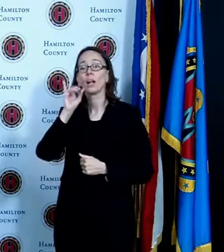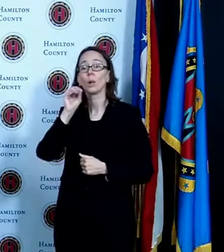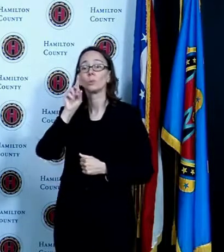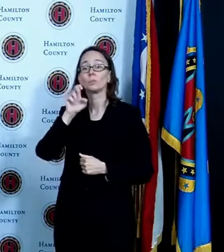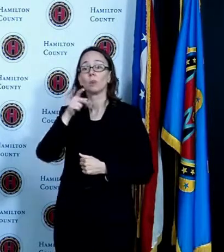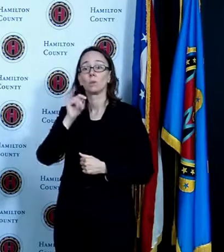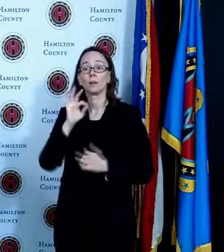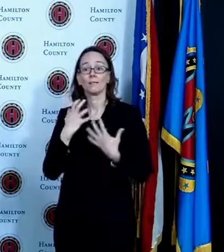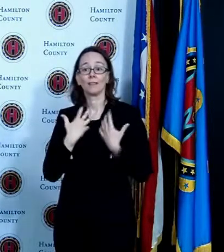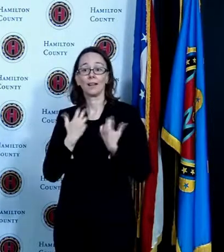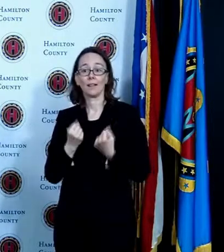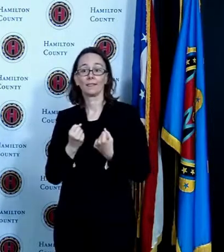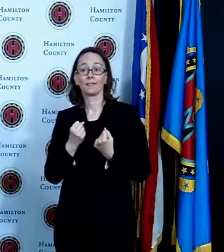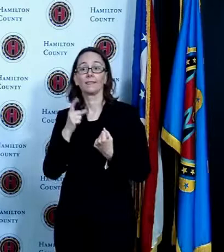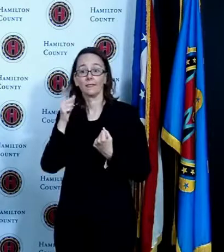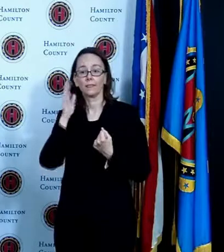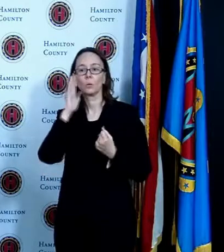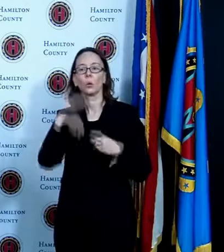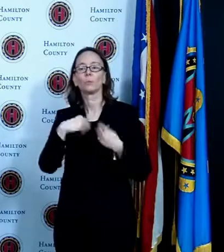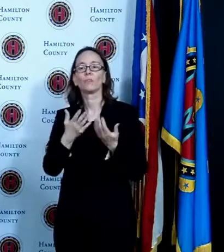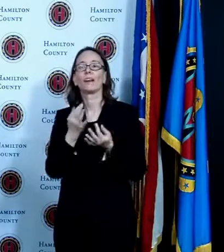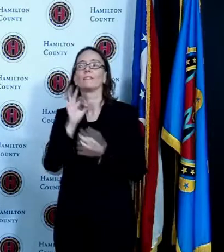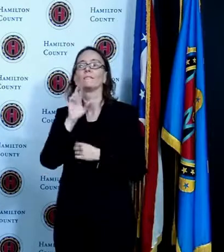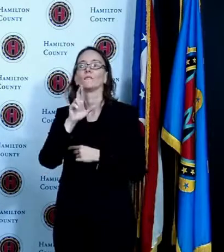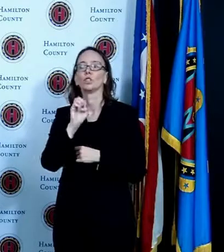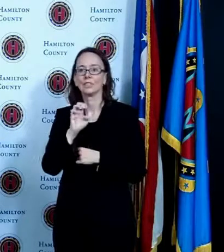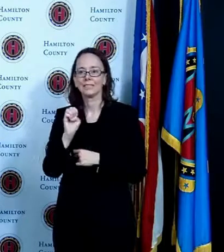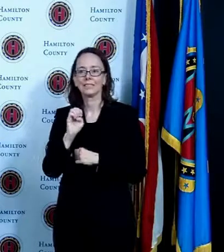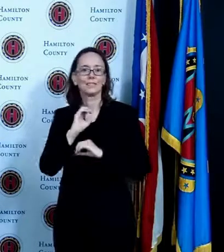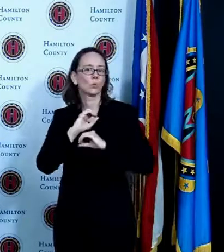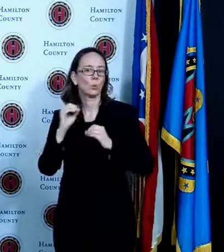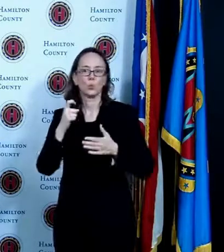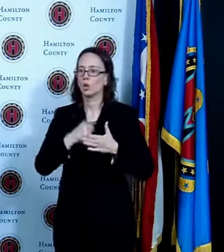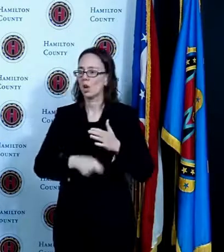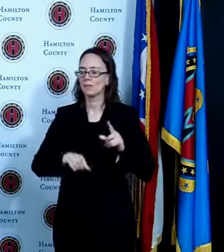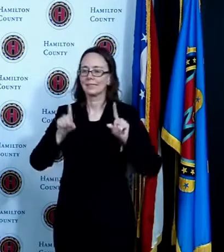testing here in Hamilton County the location in the city of Cincinnati